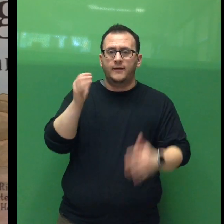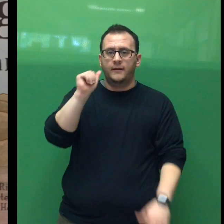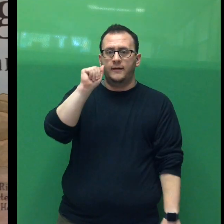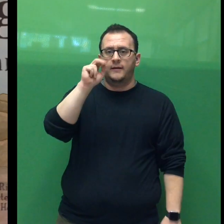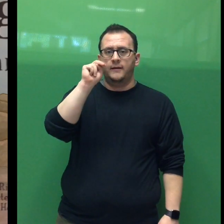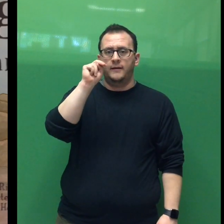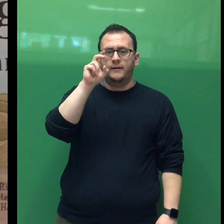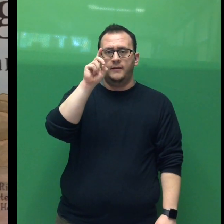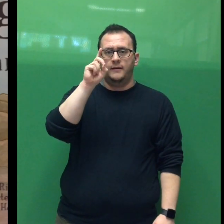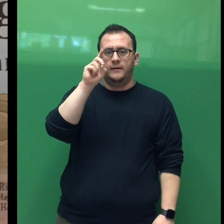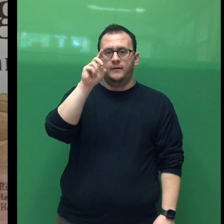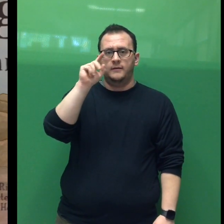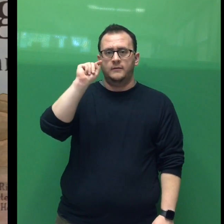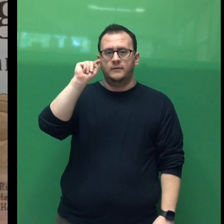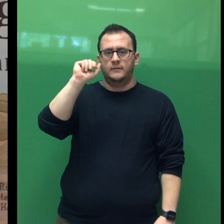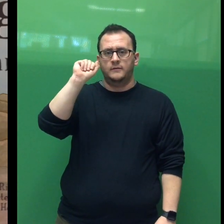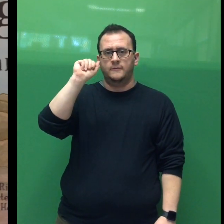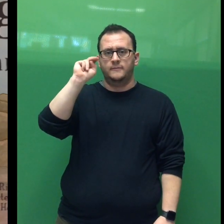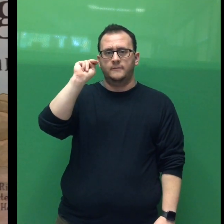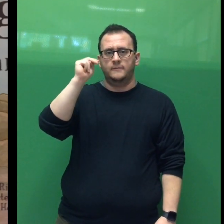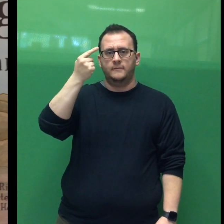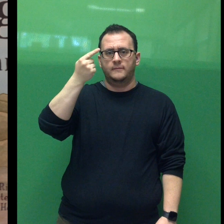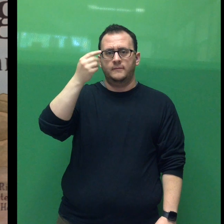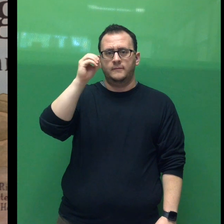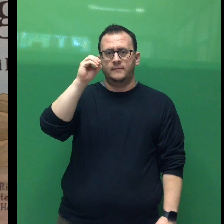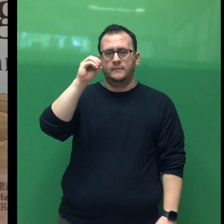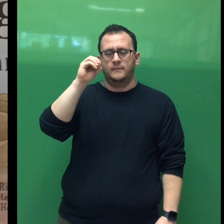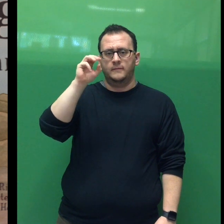On the left is the picture previously described. On the right